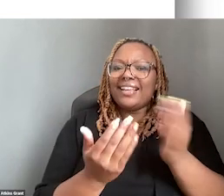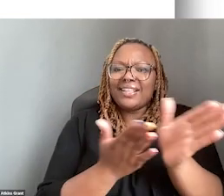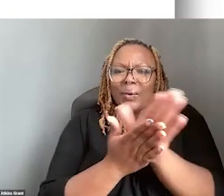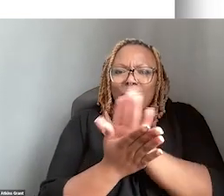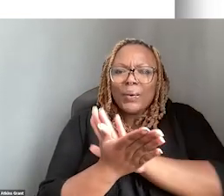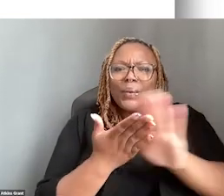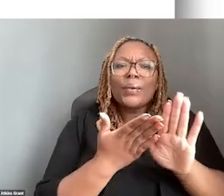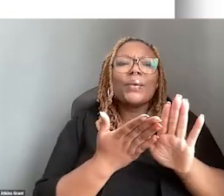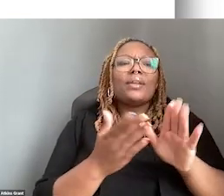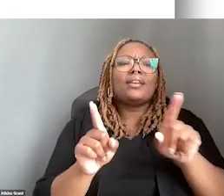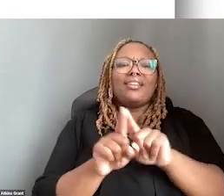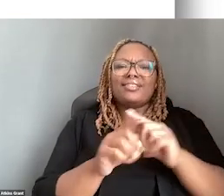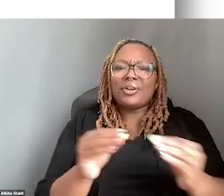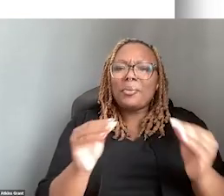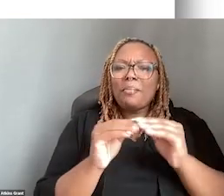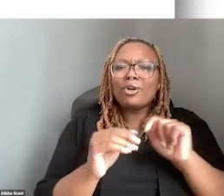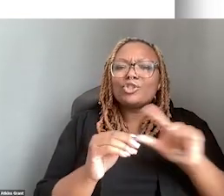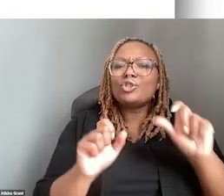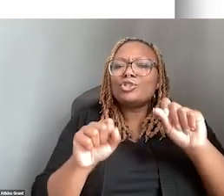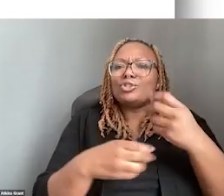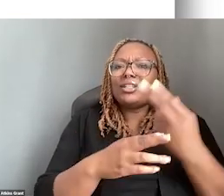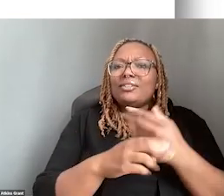There's lots of additional tools that make it easier to fill out.